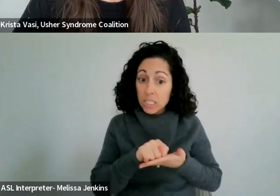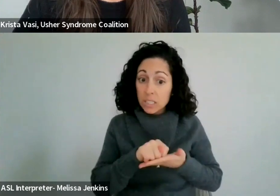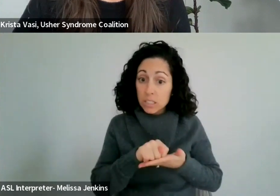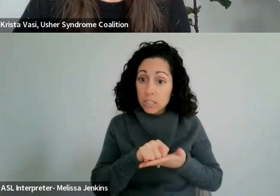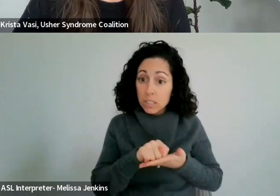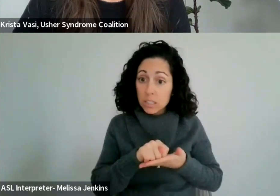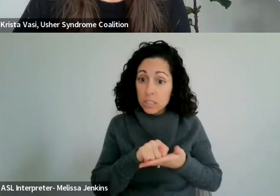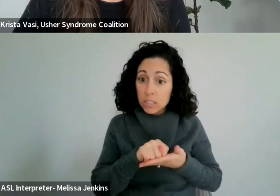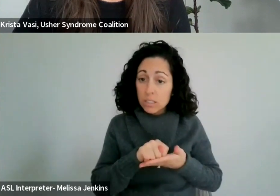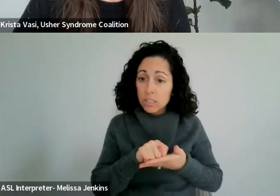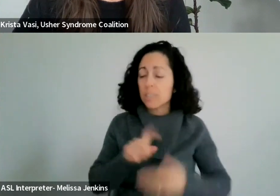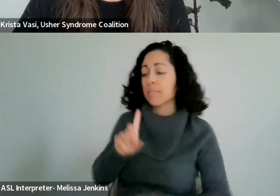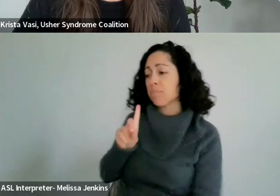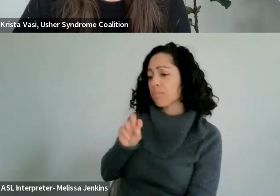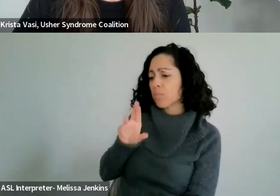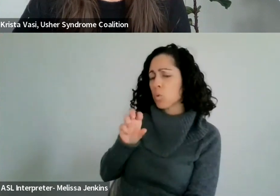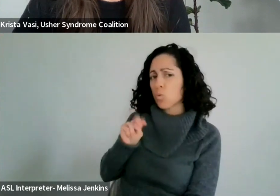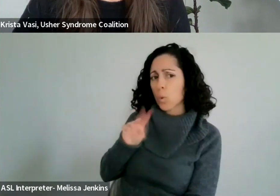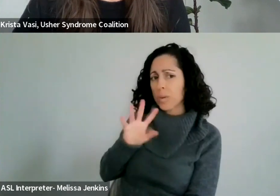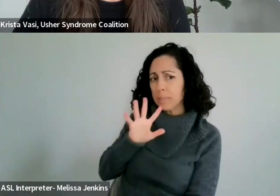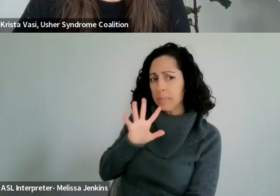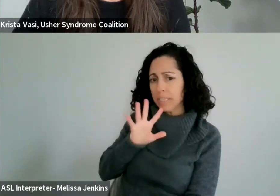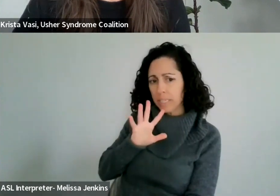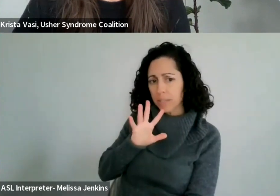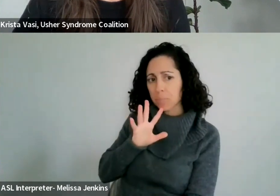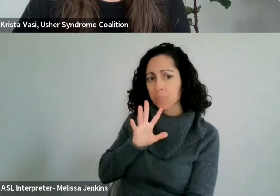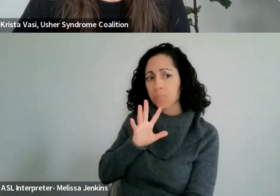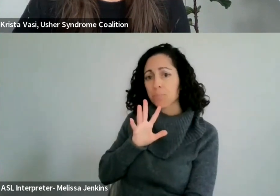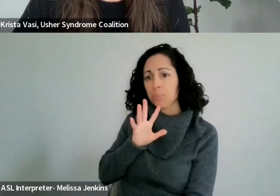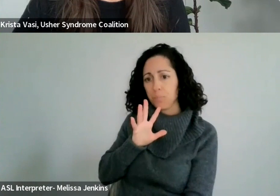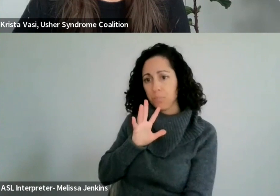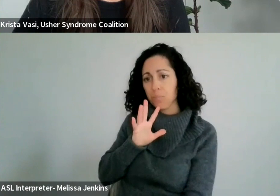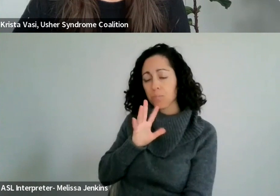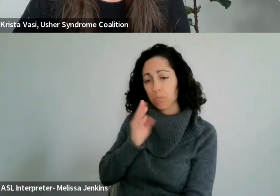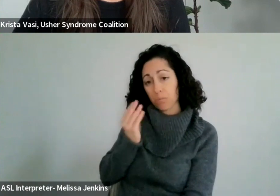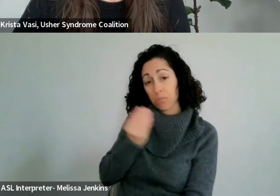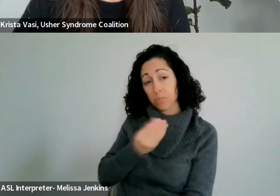Doreen here, typically the pivotal trials